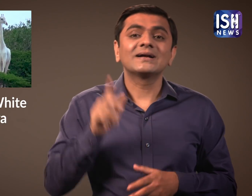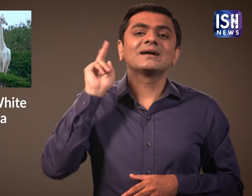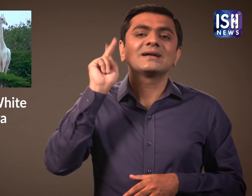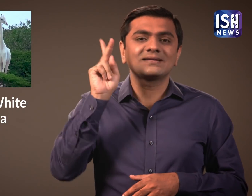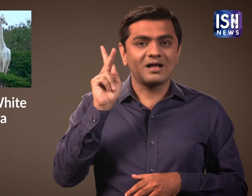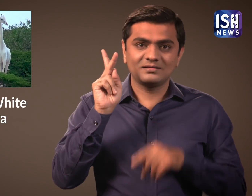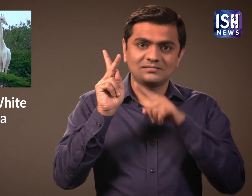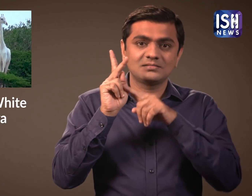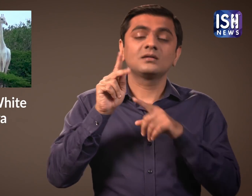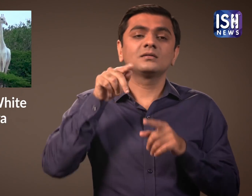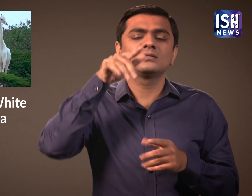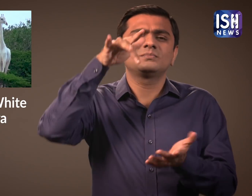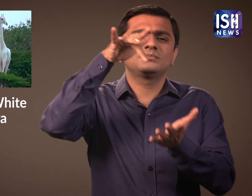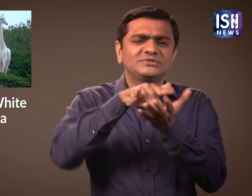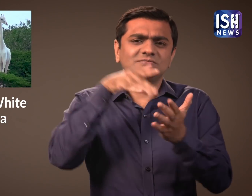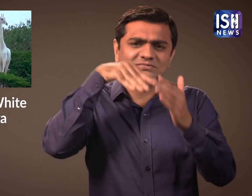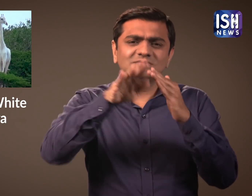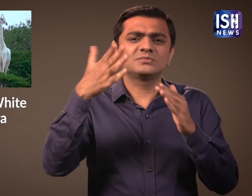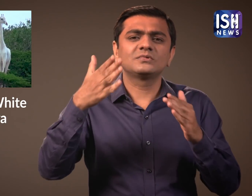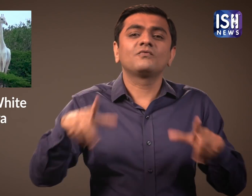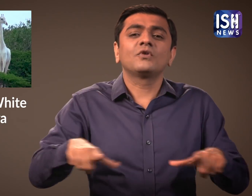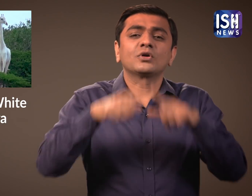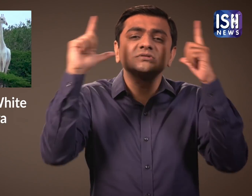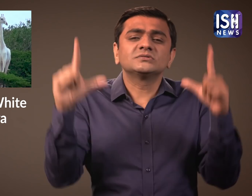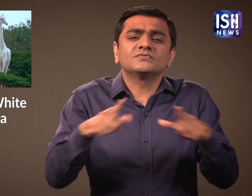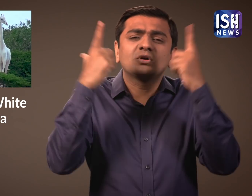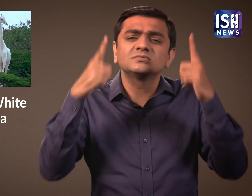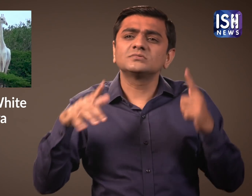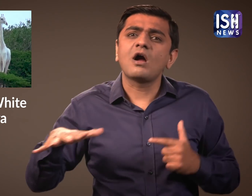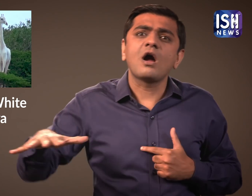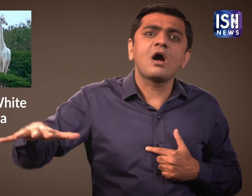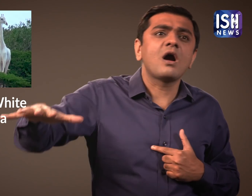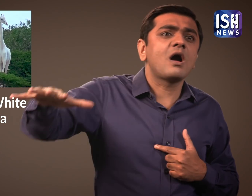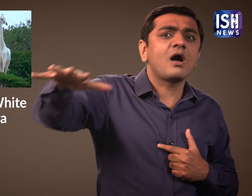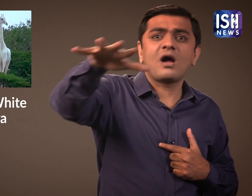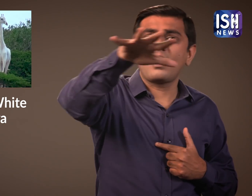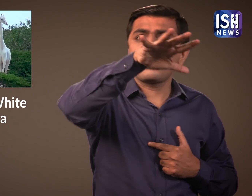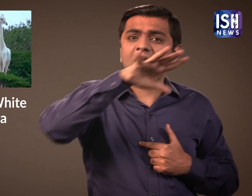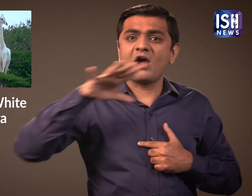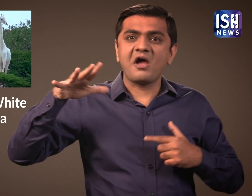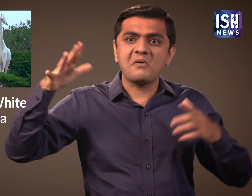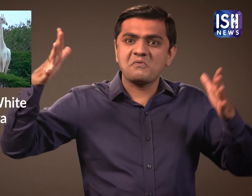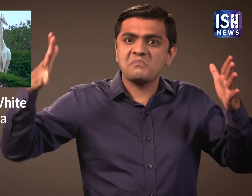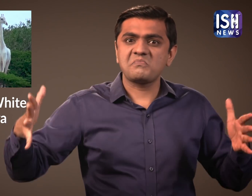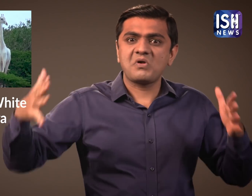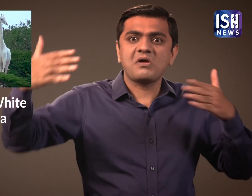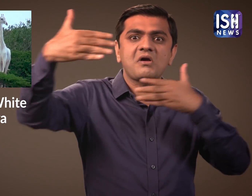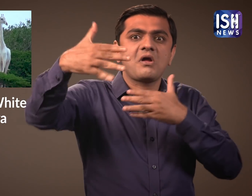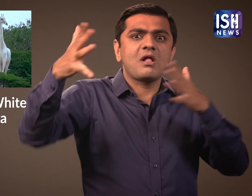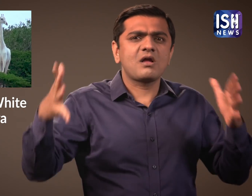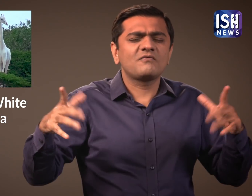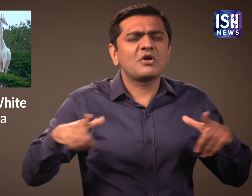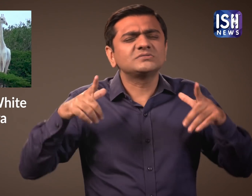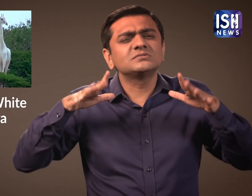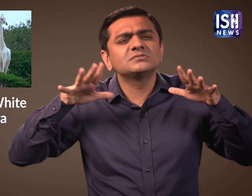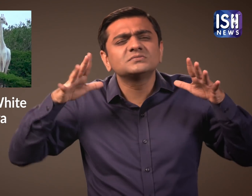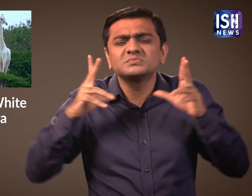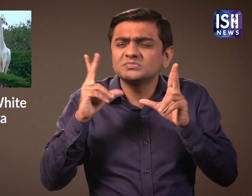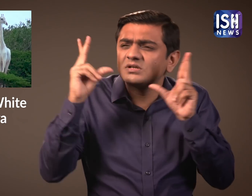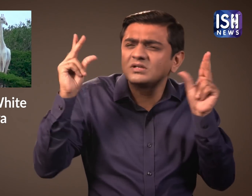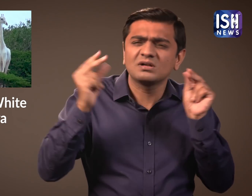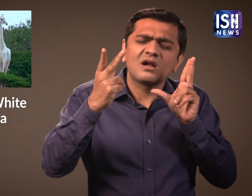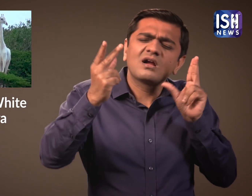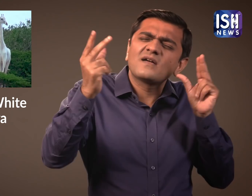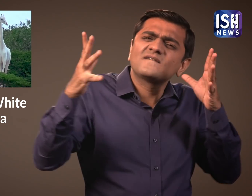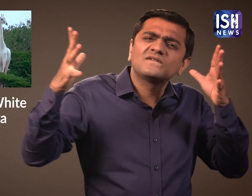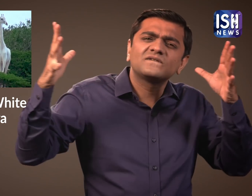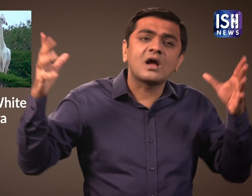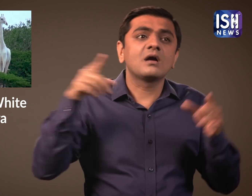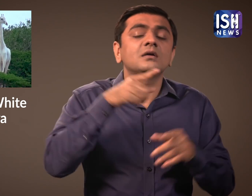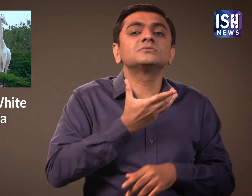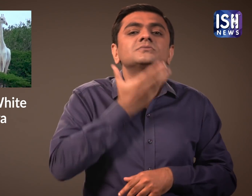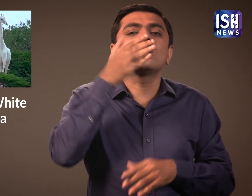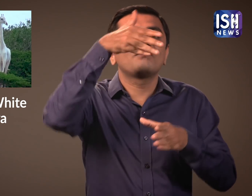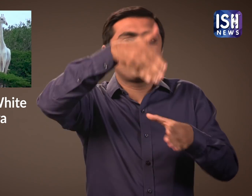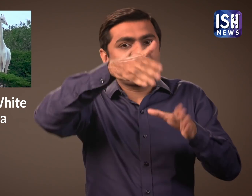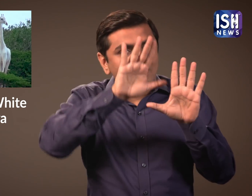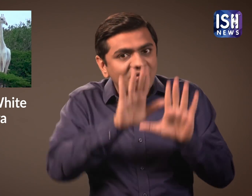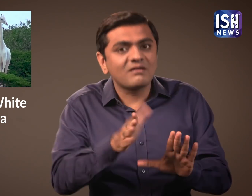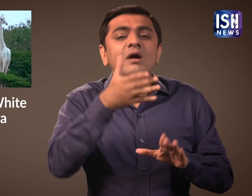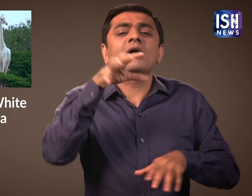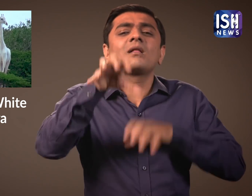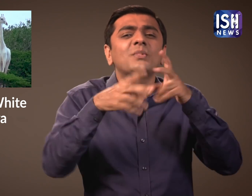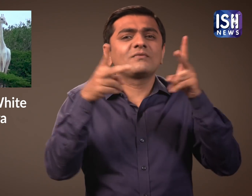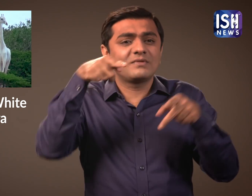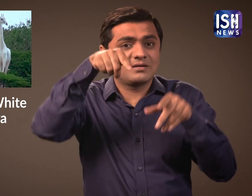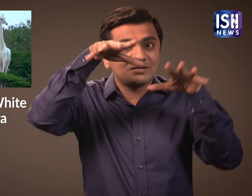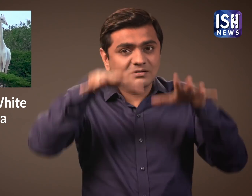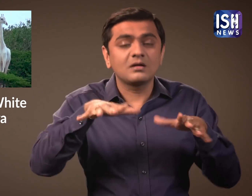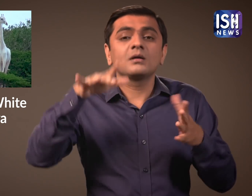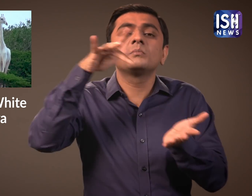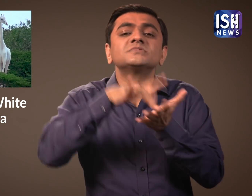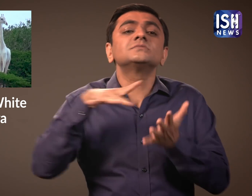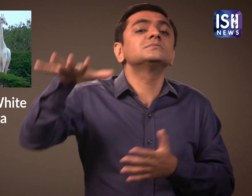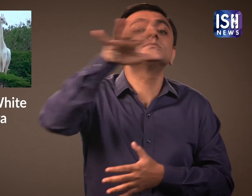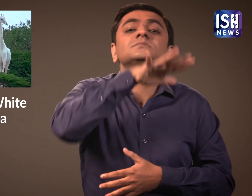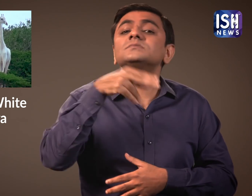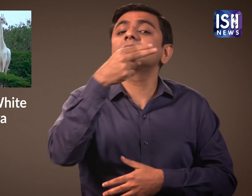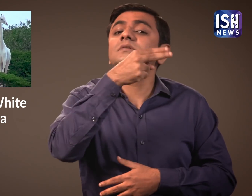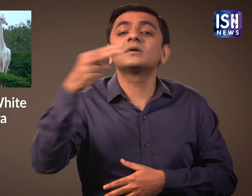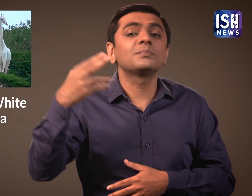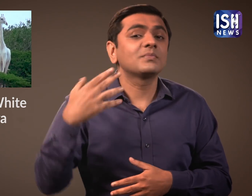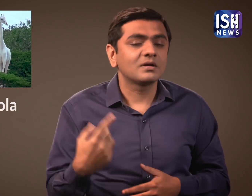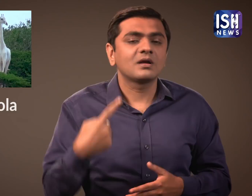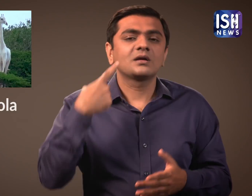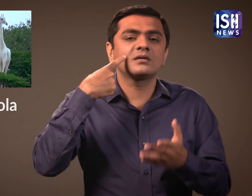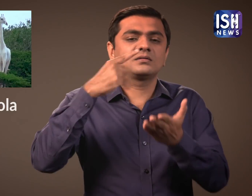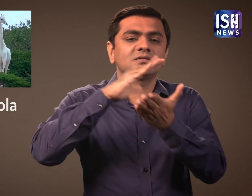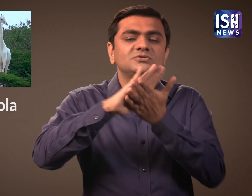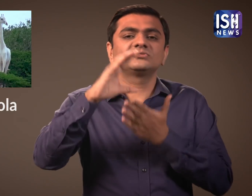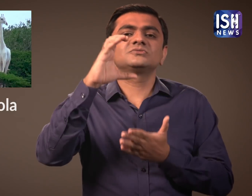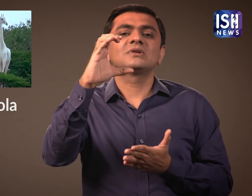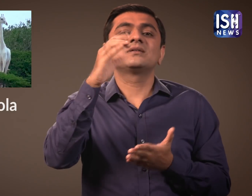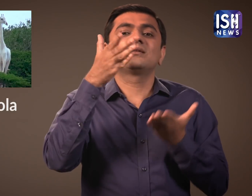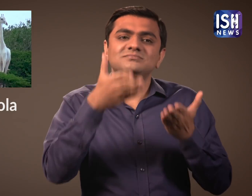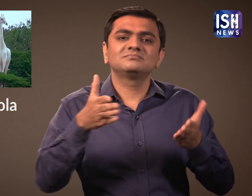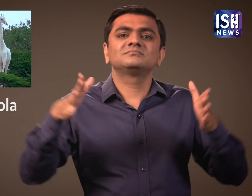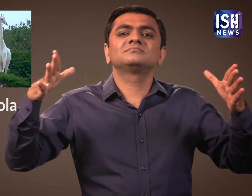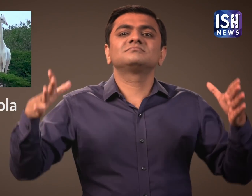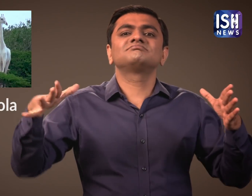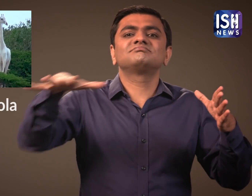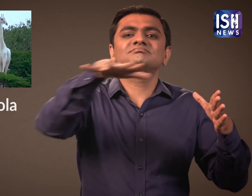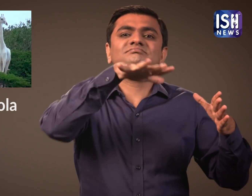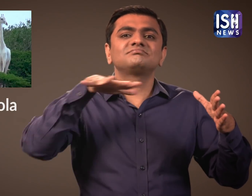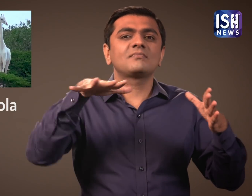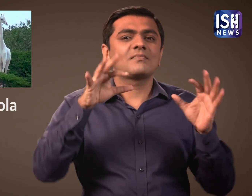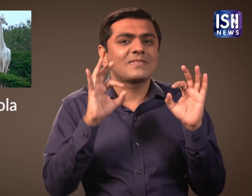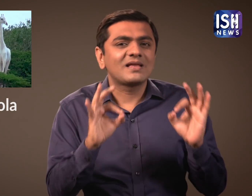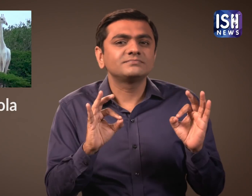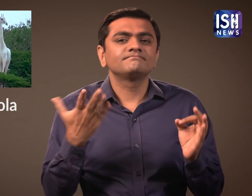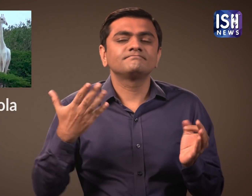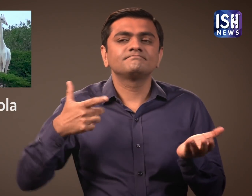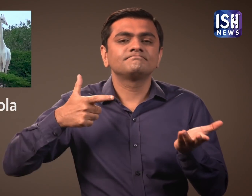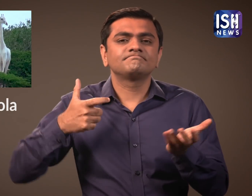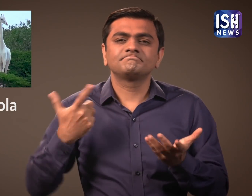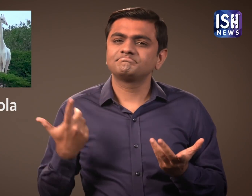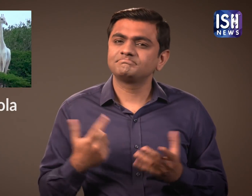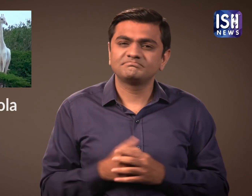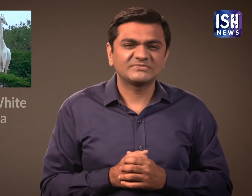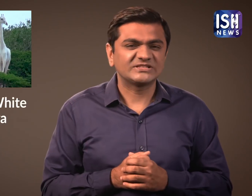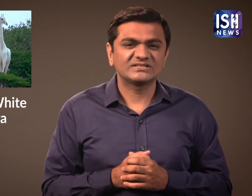The white Giraffe along with many other animals lived in the Ishaqbini Hirola Conservancy